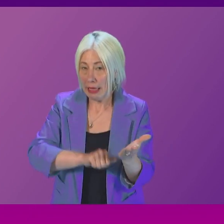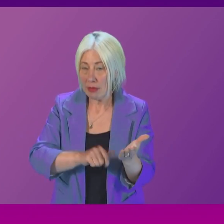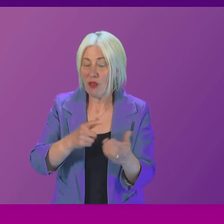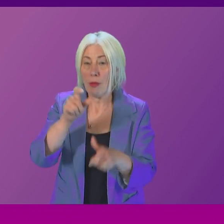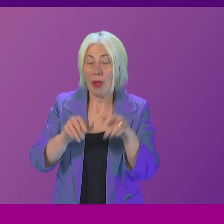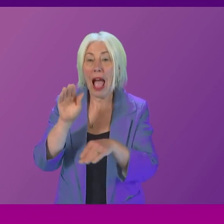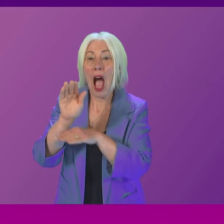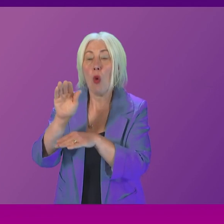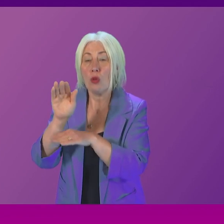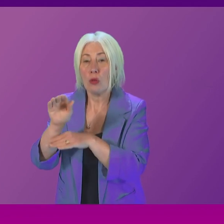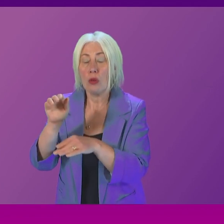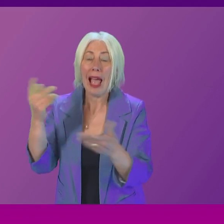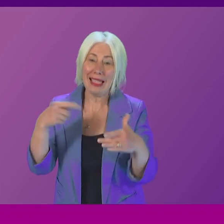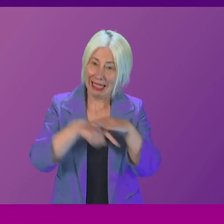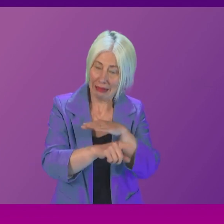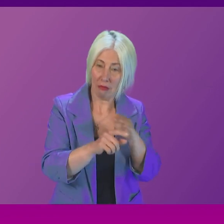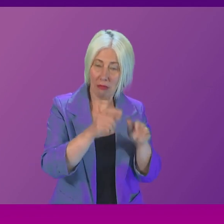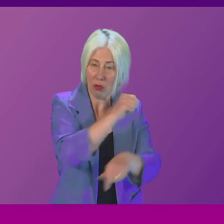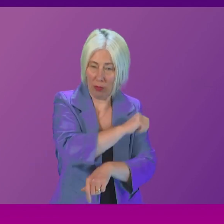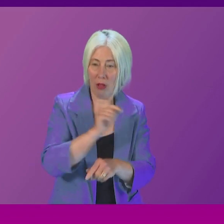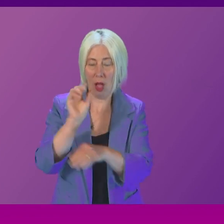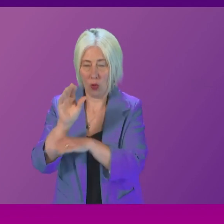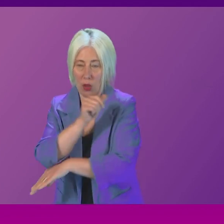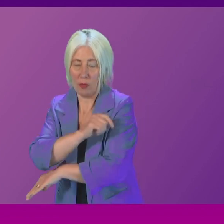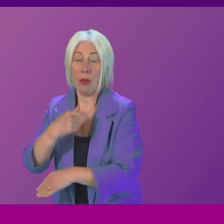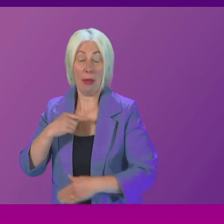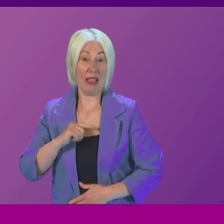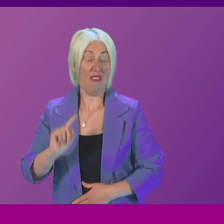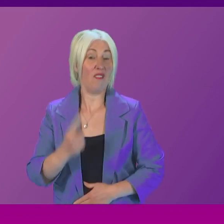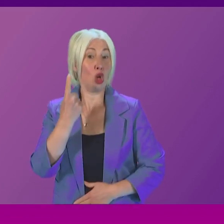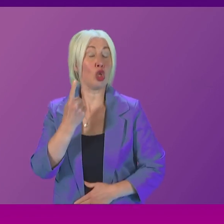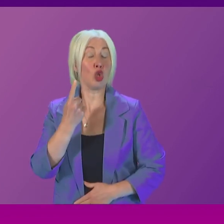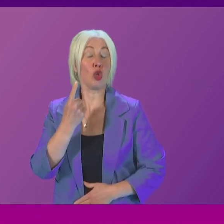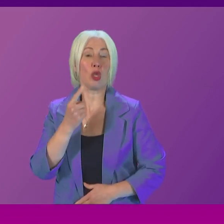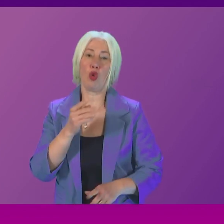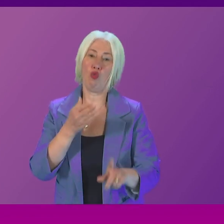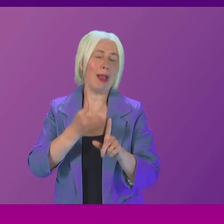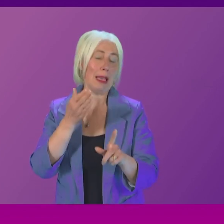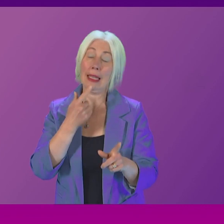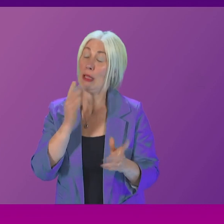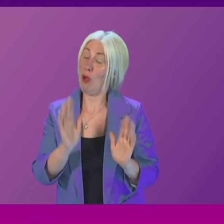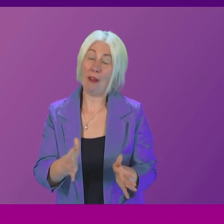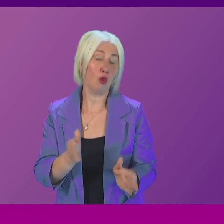out-patients and in-patients, but I would certainly be the first to recognise that we must do more.